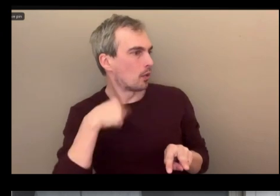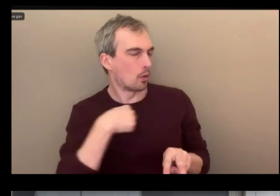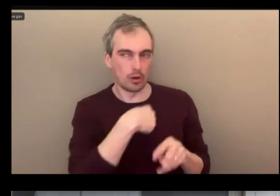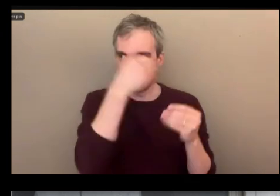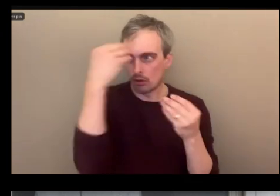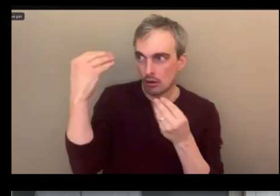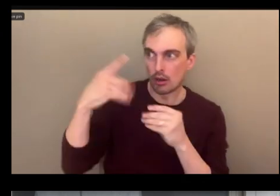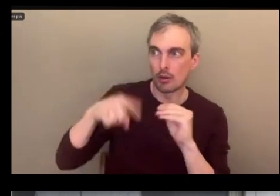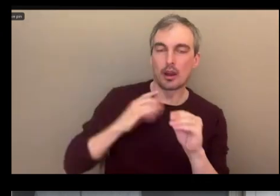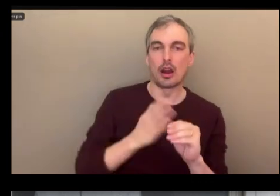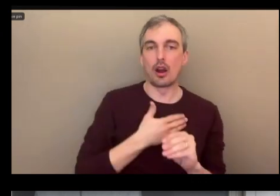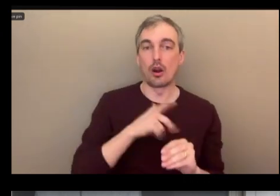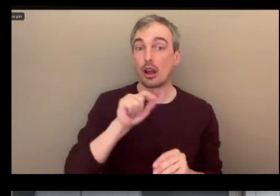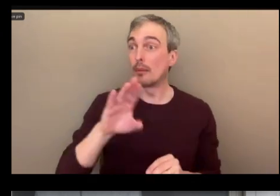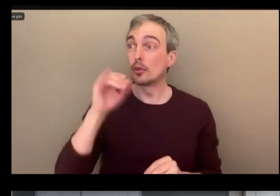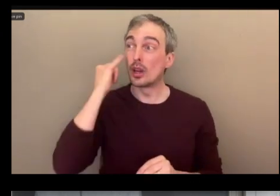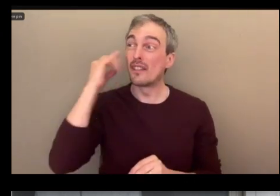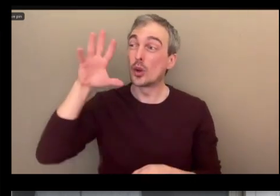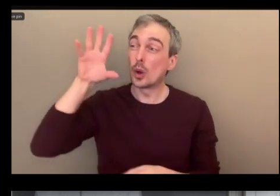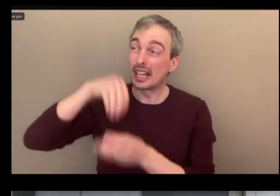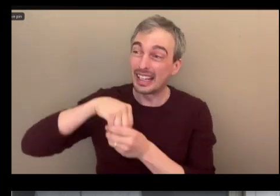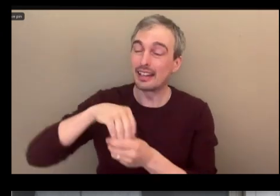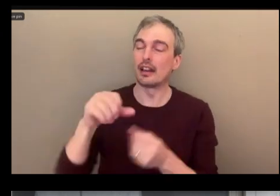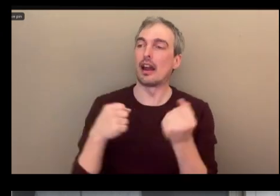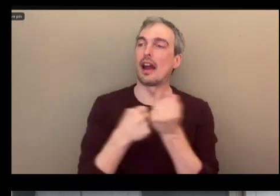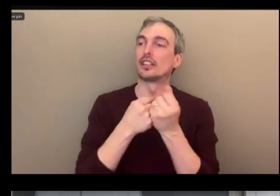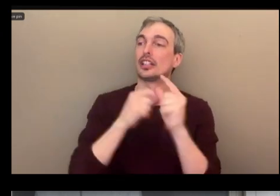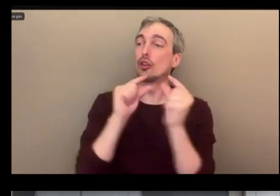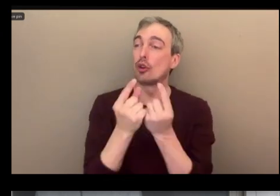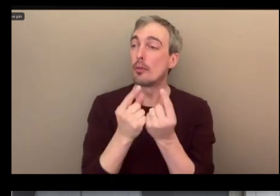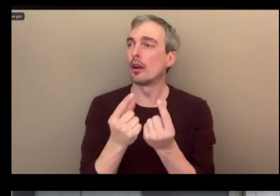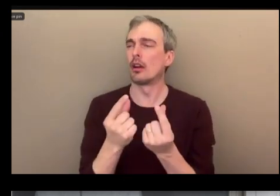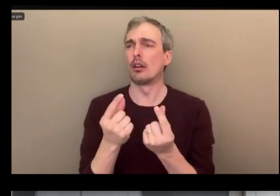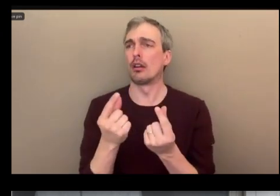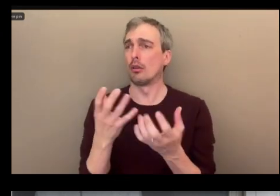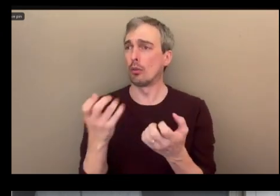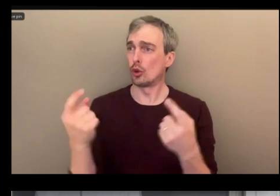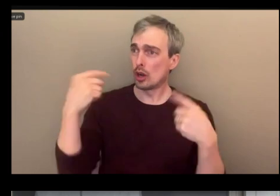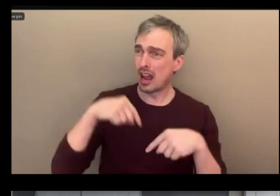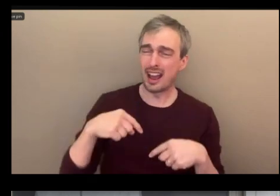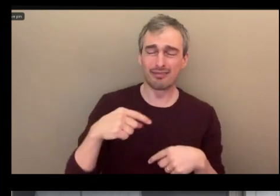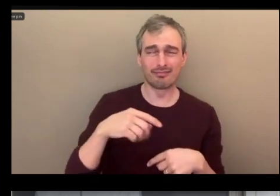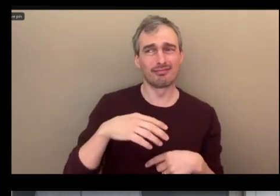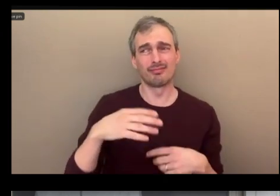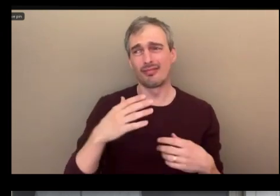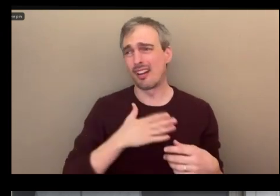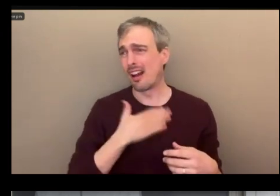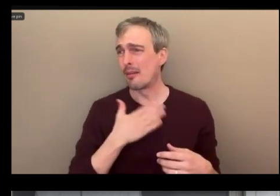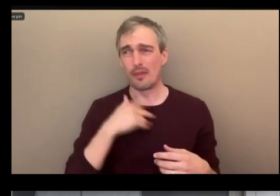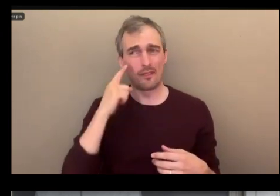Want your feedback -- and again, we're open to your feedback. If there's something you think we're doing right, let us know.